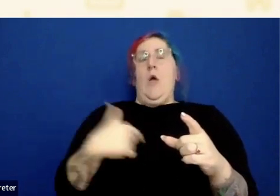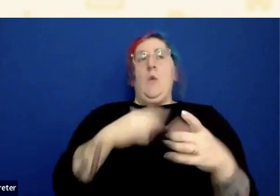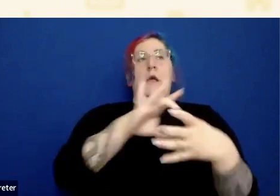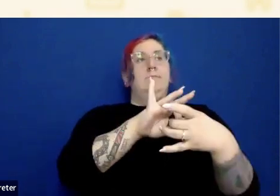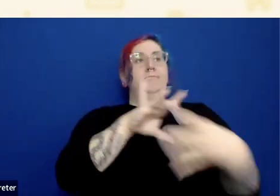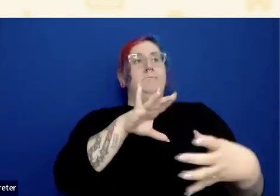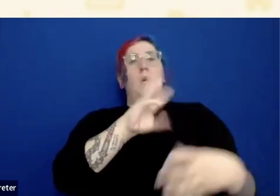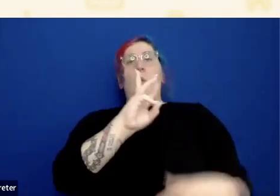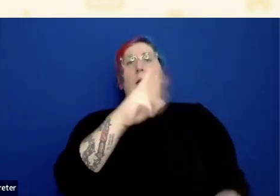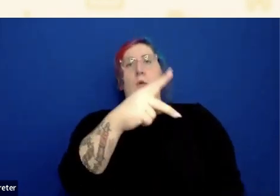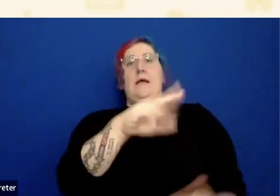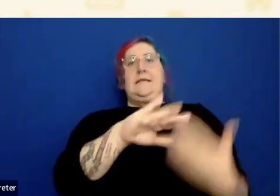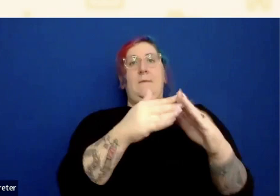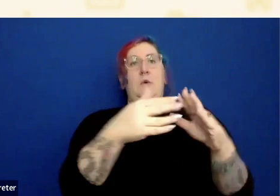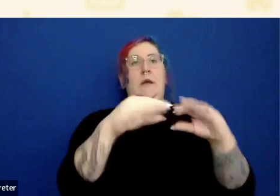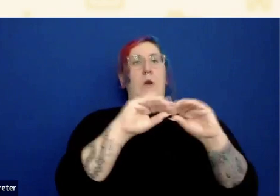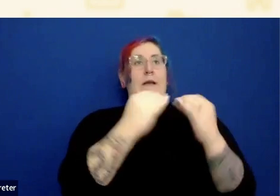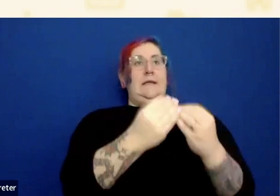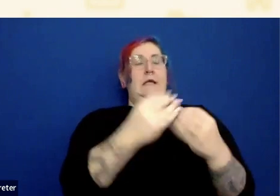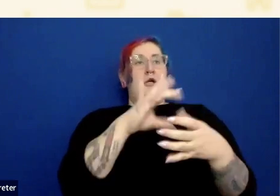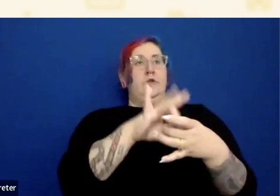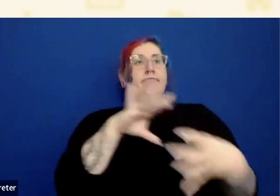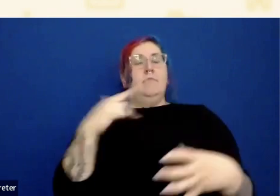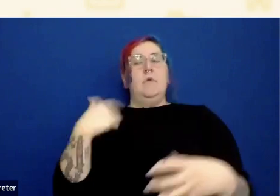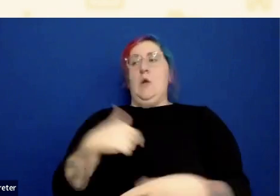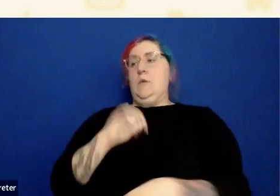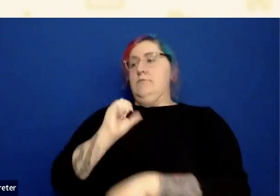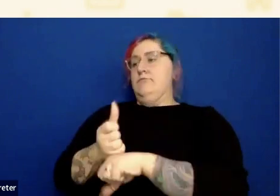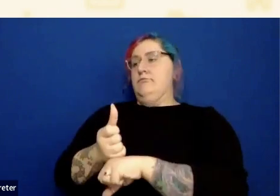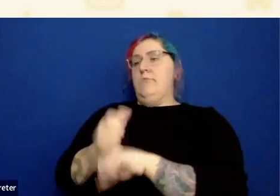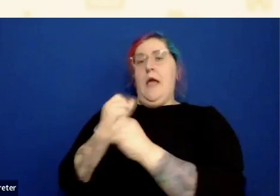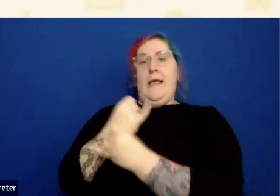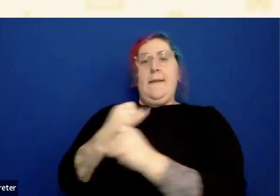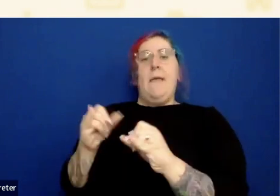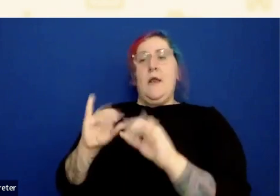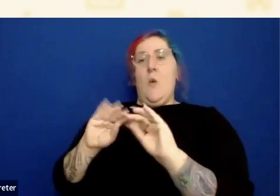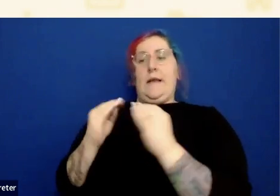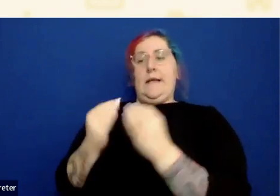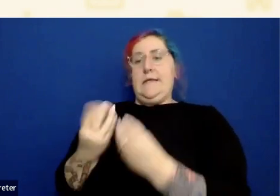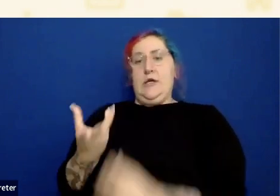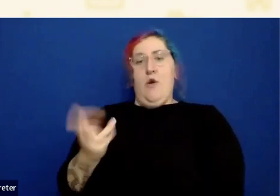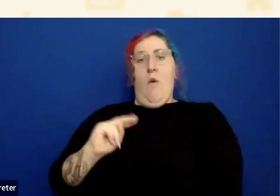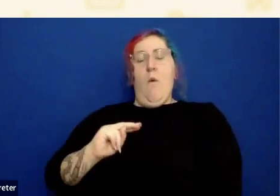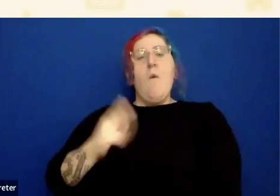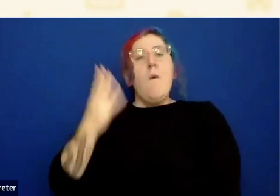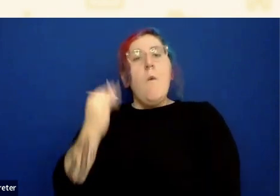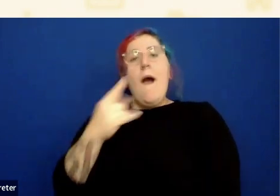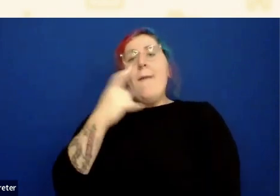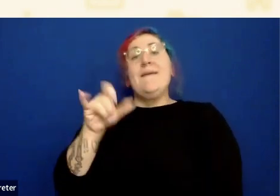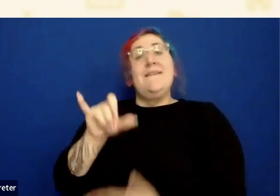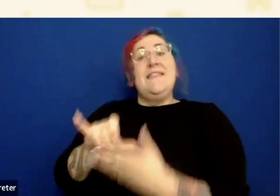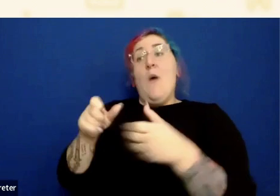and became an independent organization was simply because that would allow us to pay speakers.